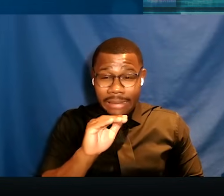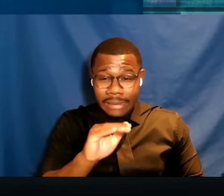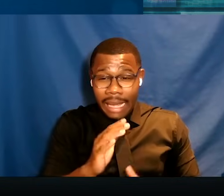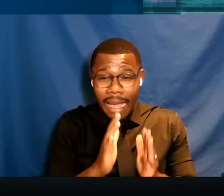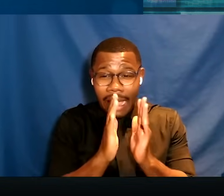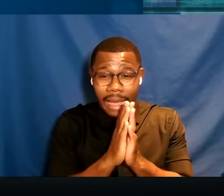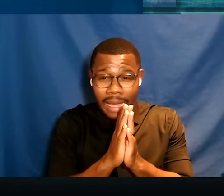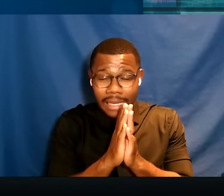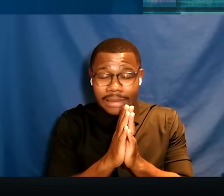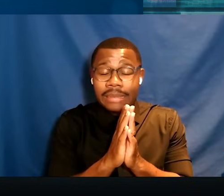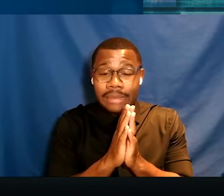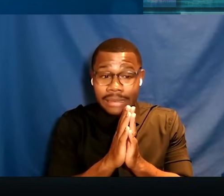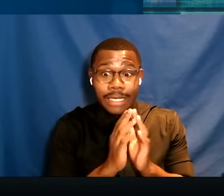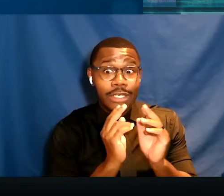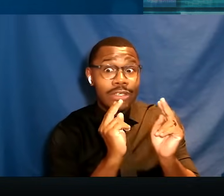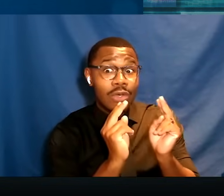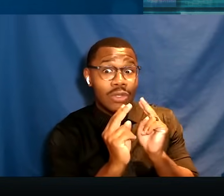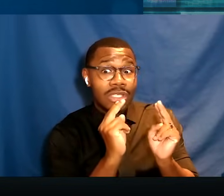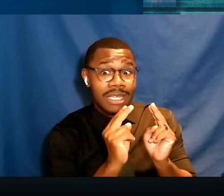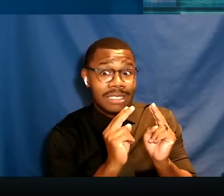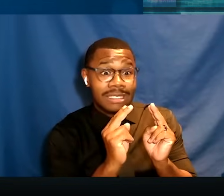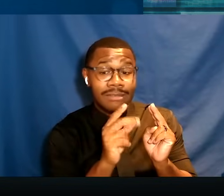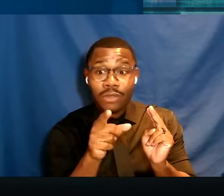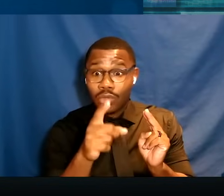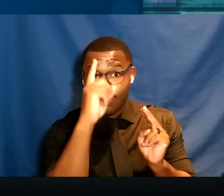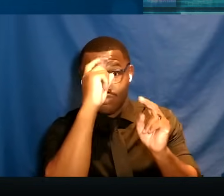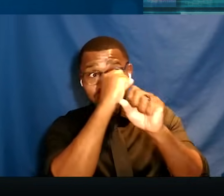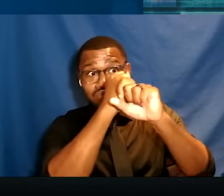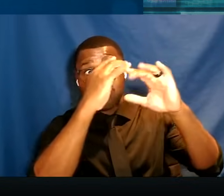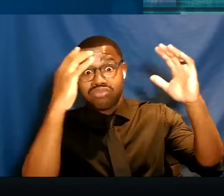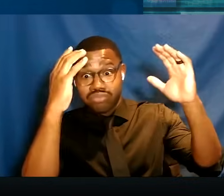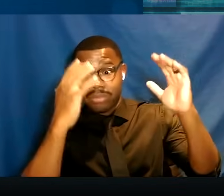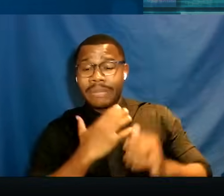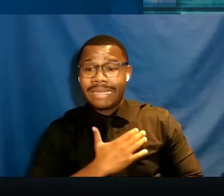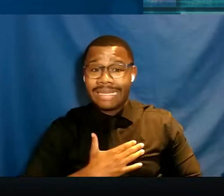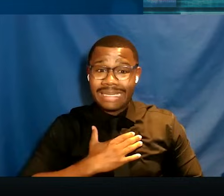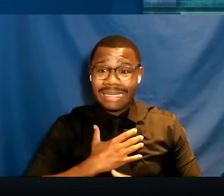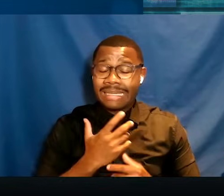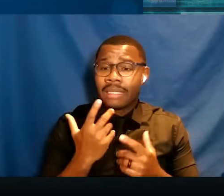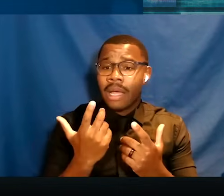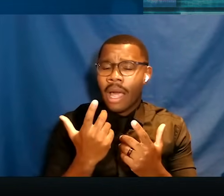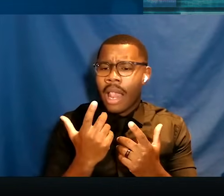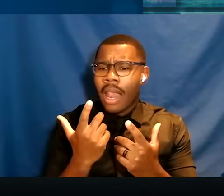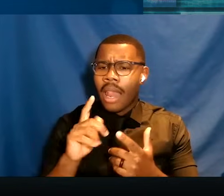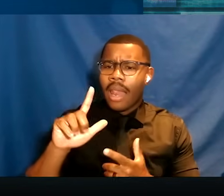about what a negotiation is and what is achievable and how leverage makes a difference in what's achievable.